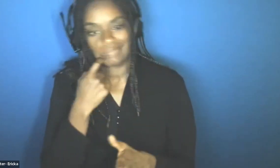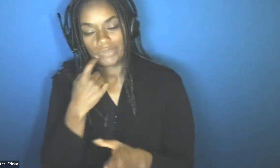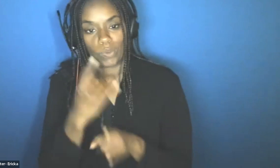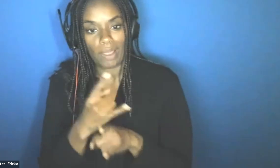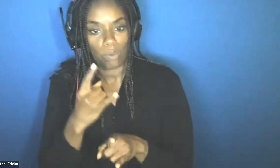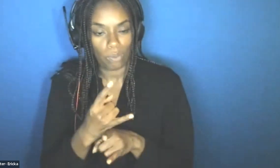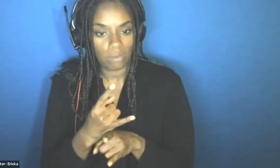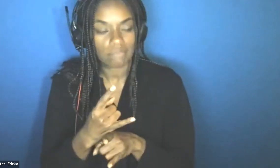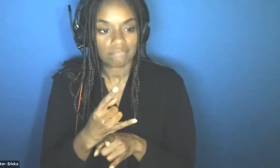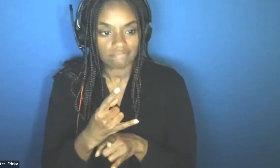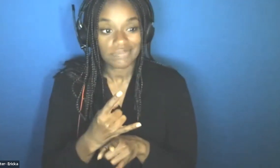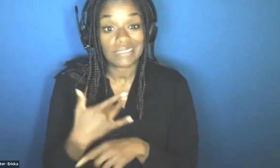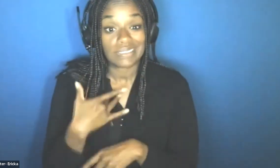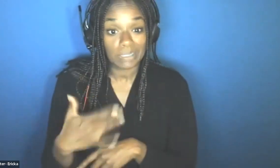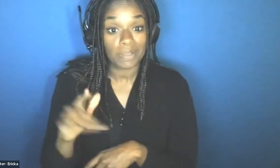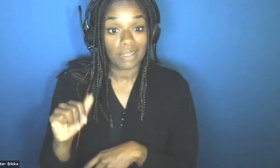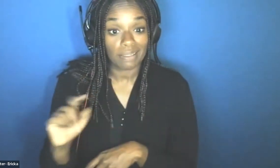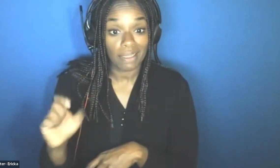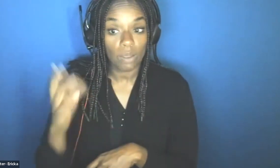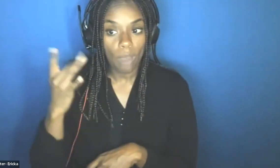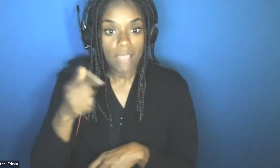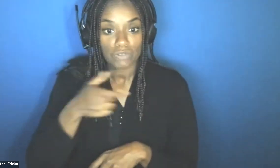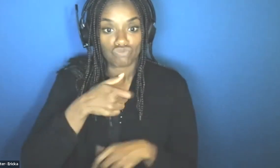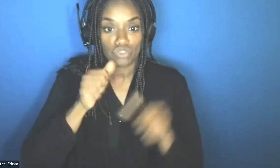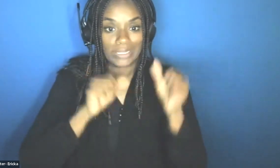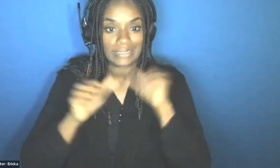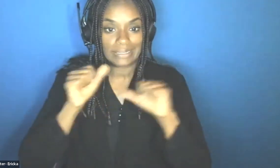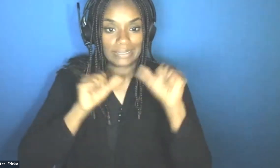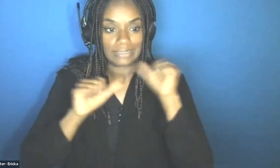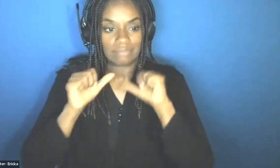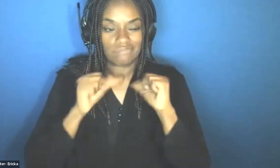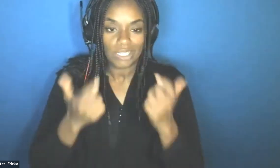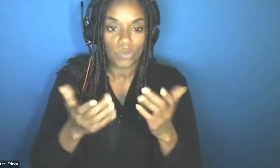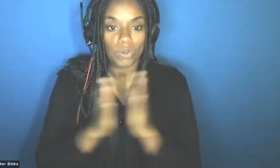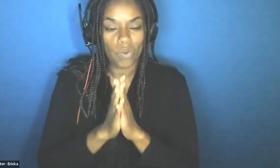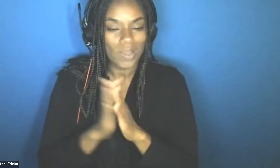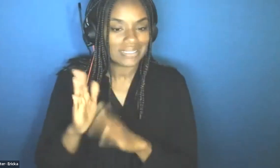The third time Michael is late, his employer gives him a written warning, stating that one more late arrival will result in termination.